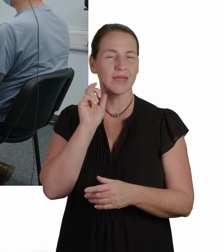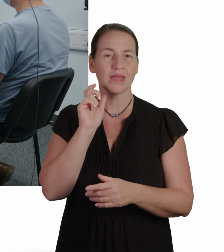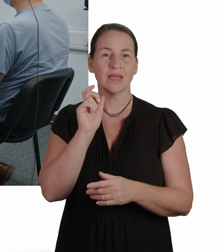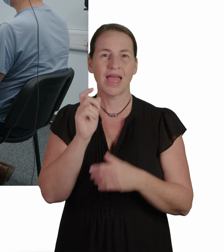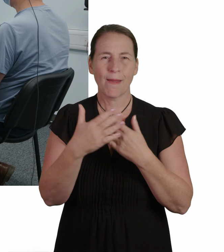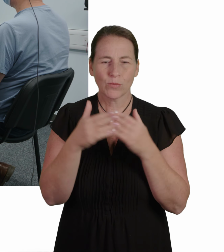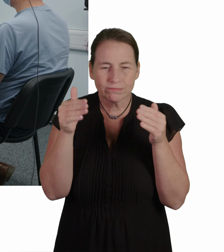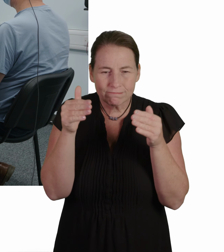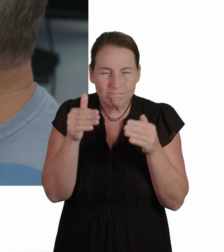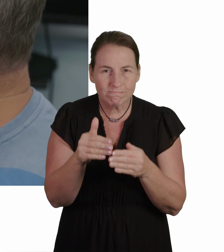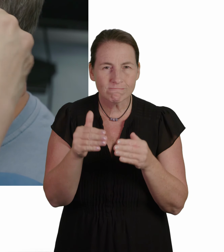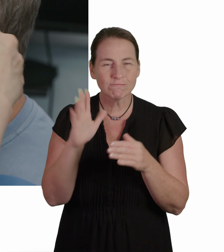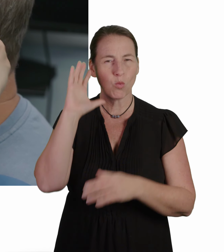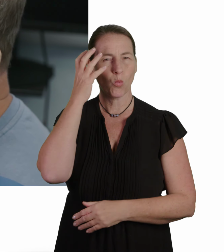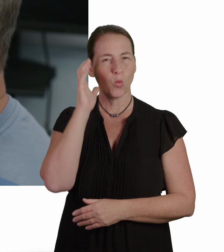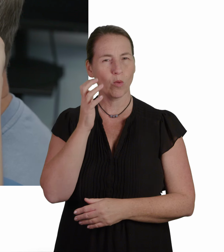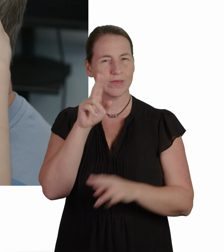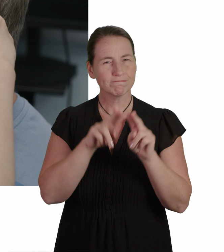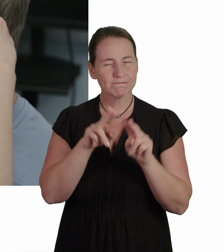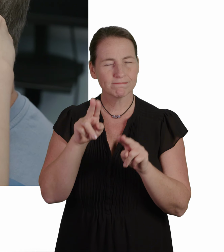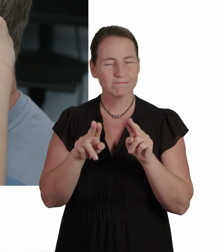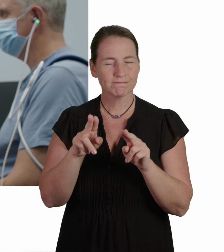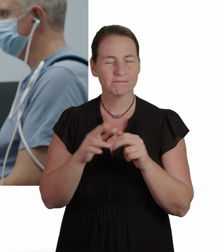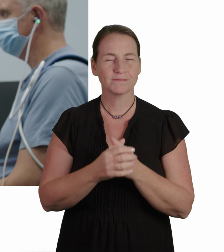and do any more intensive audiology tests that you might need.